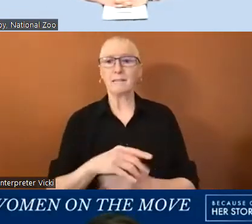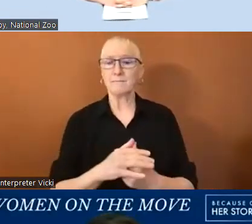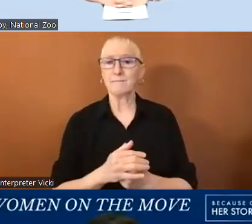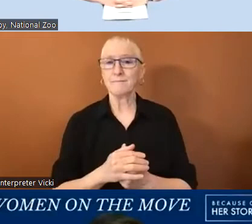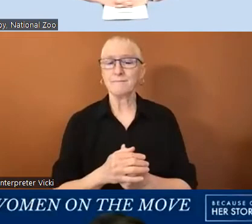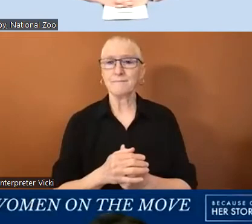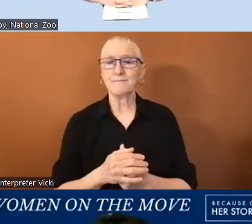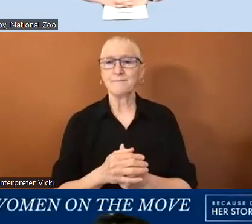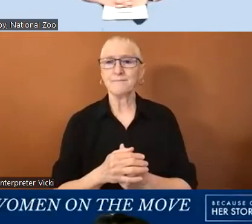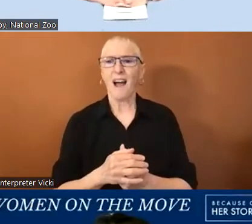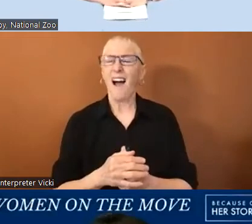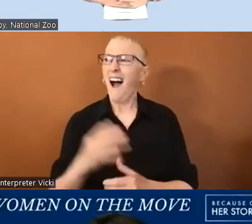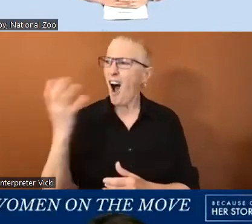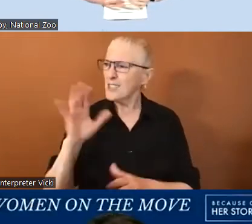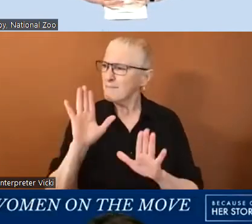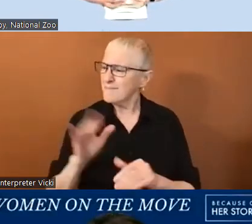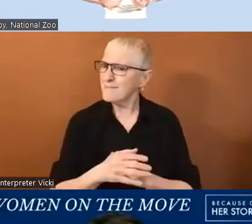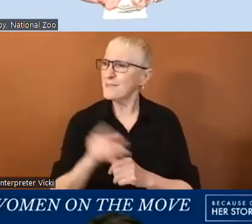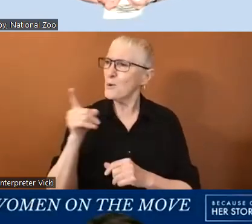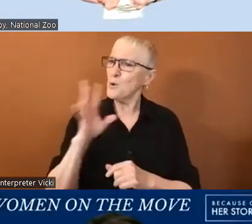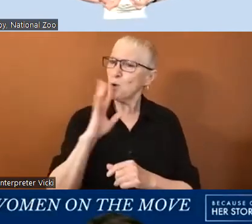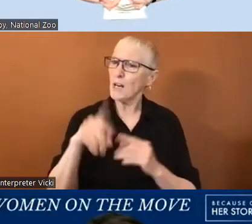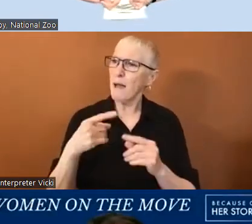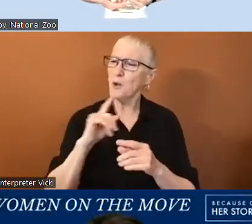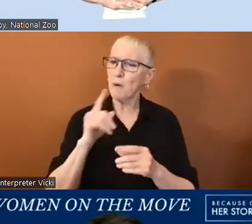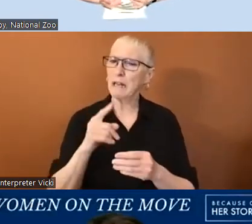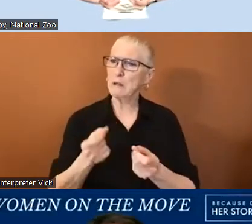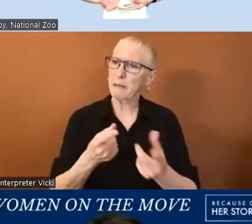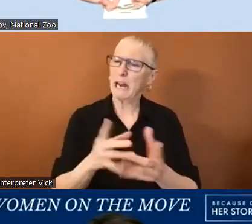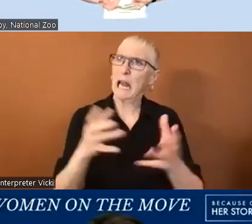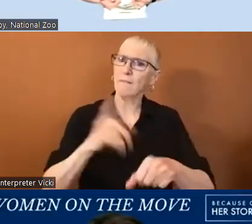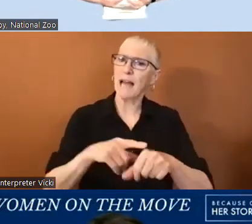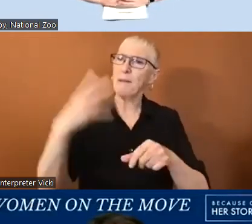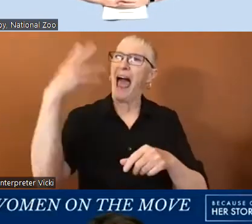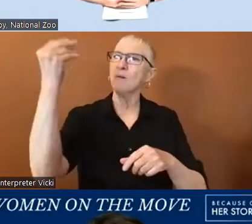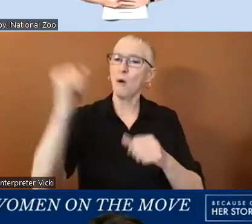That's awesome! So you talked about spending a lot of time outdoors with your grandpa. Um,